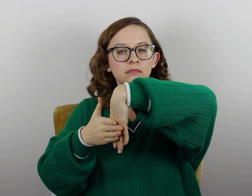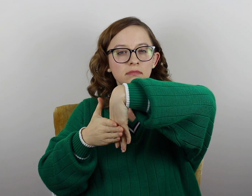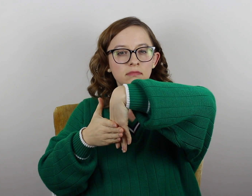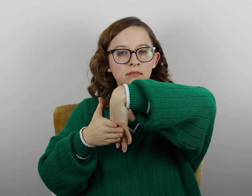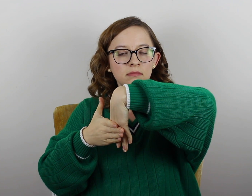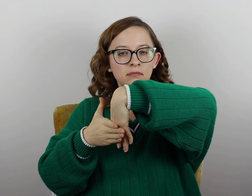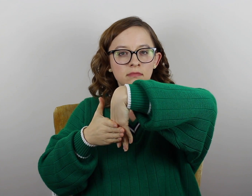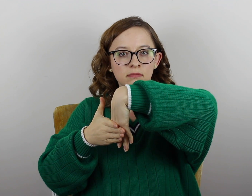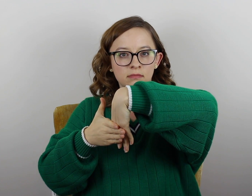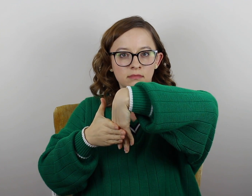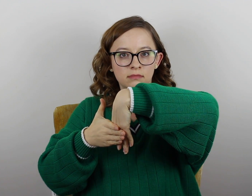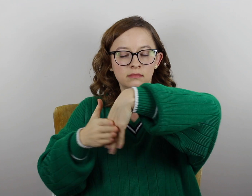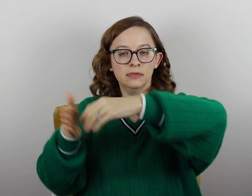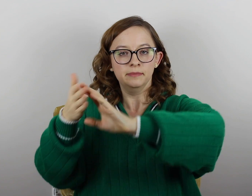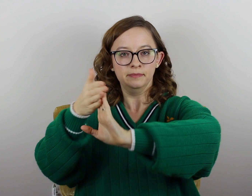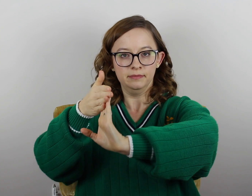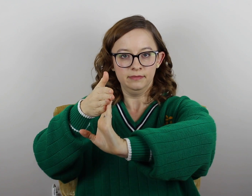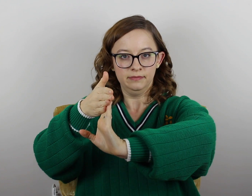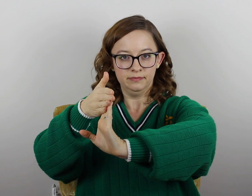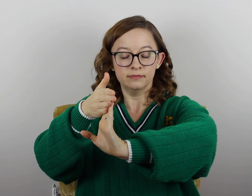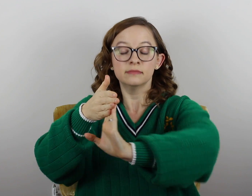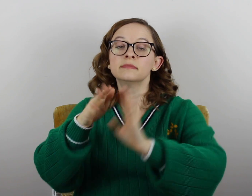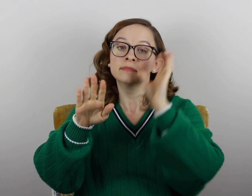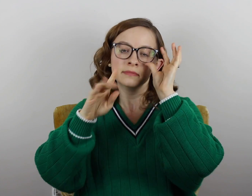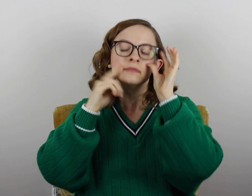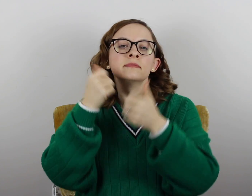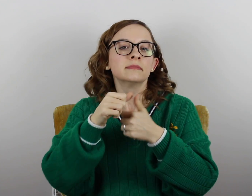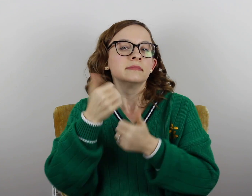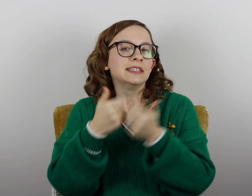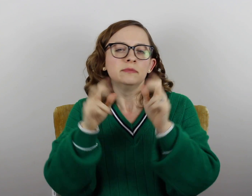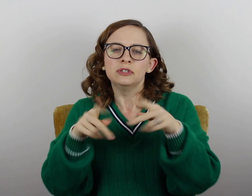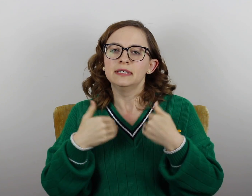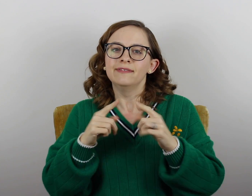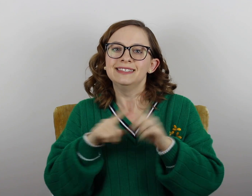Again, just enough pressure to kind of get a little stretch in there.